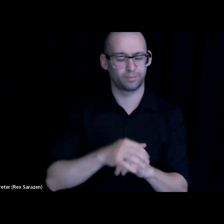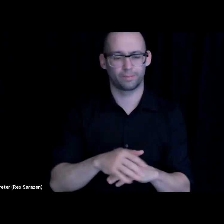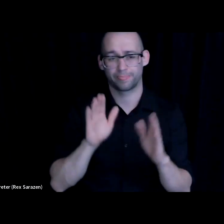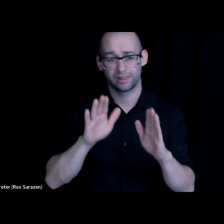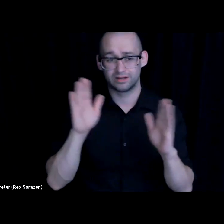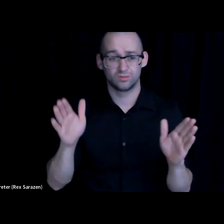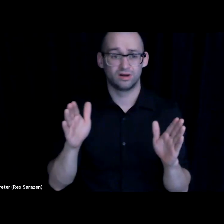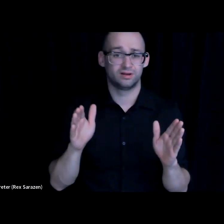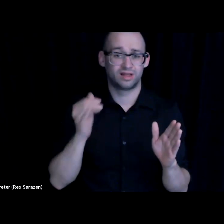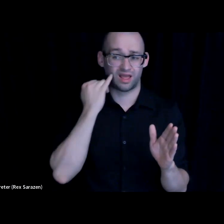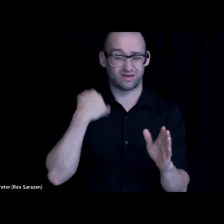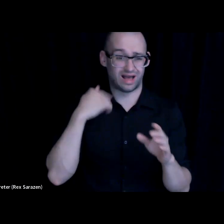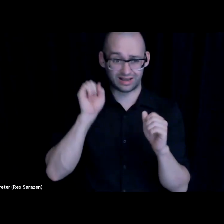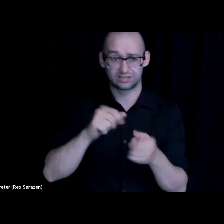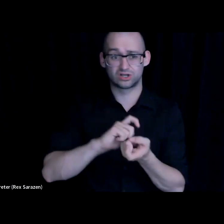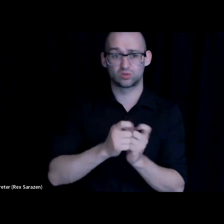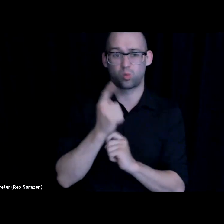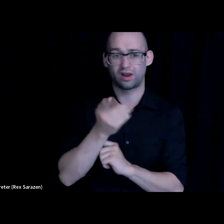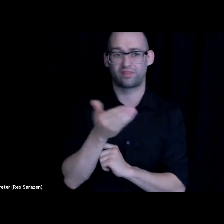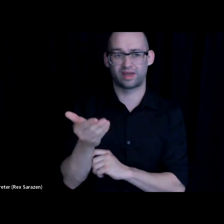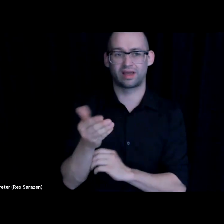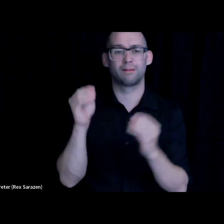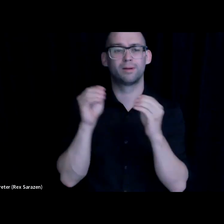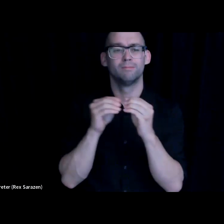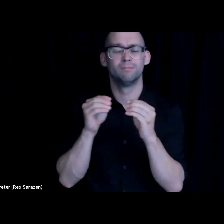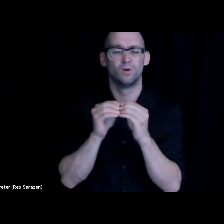if I could change one thing it would probably be more Internet access. I mean, the hotspots